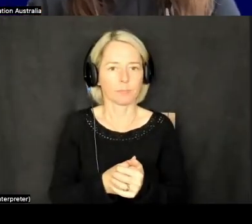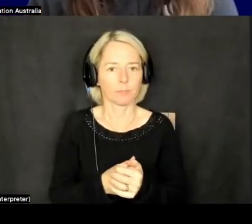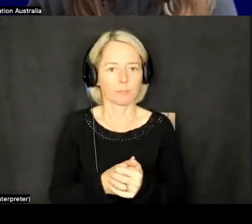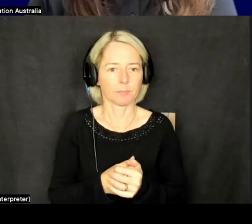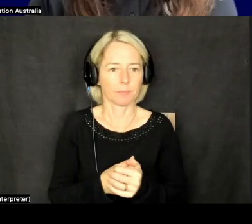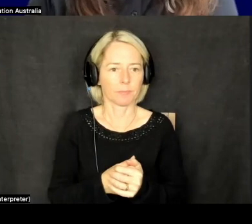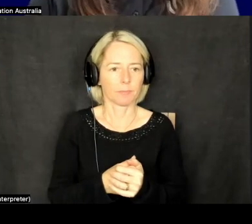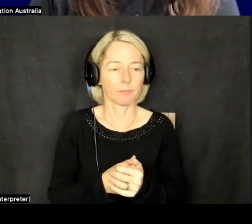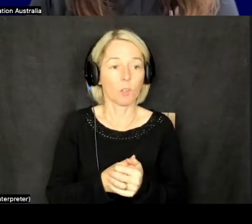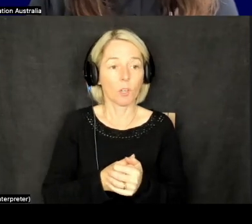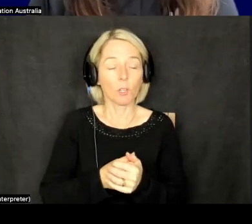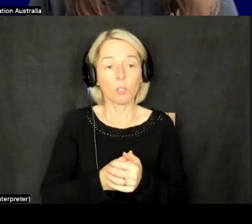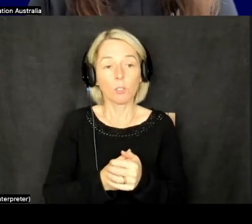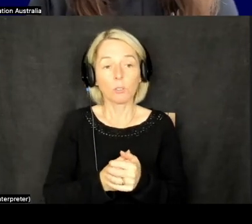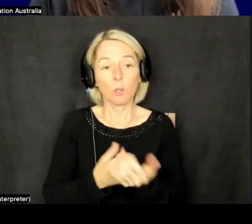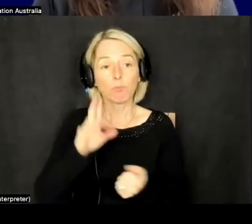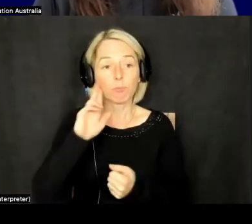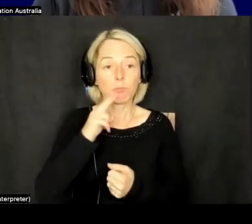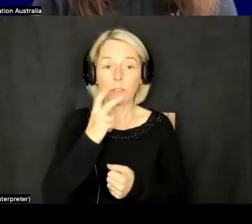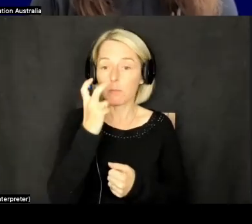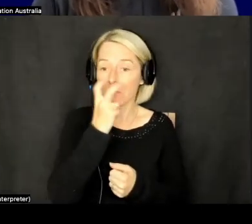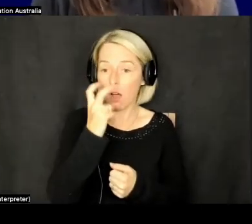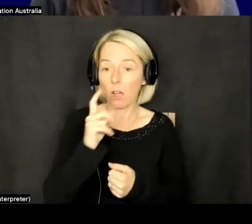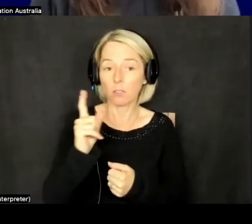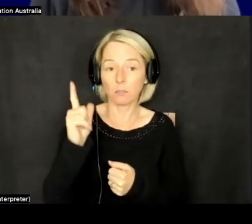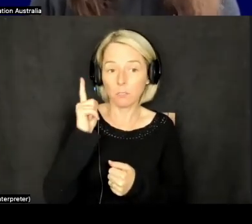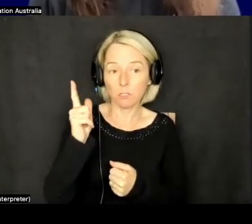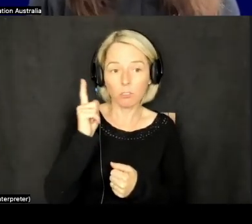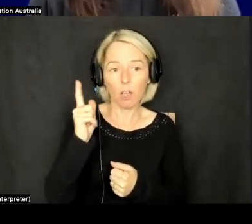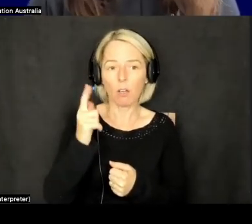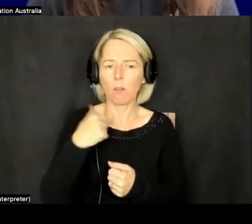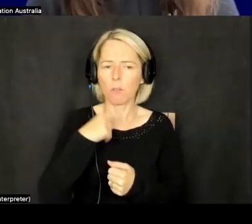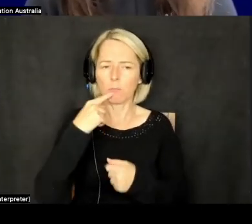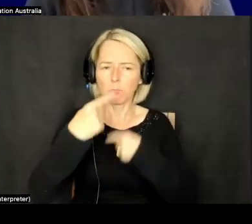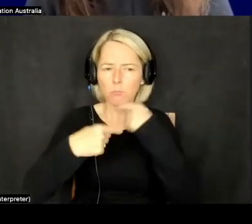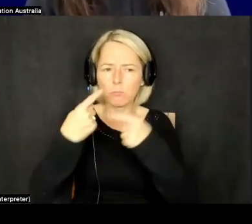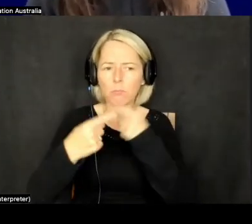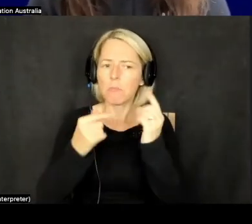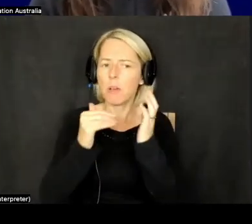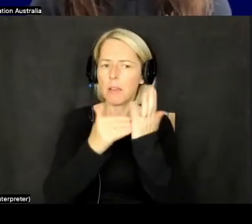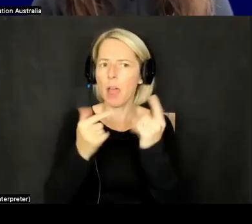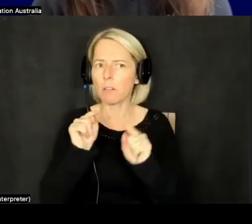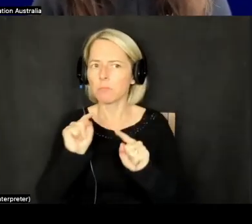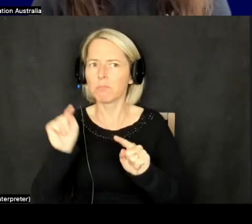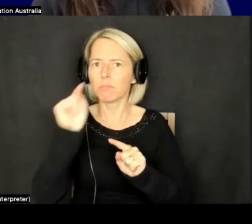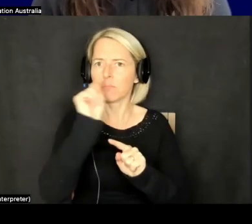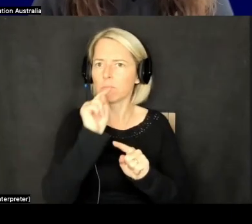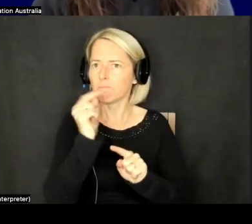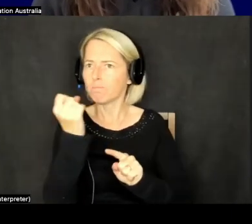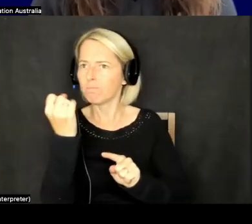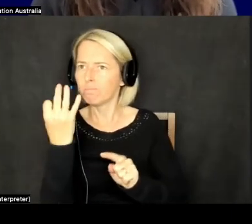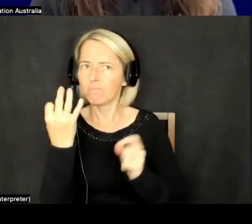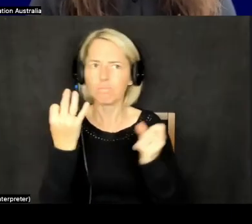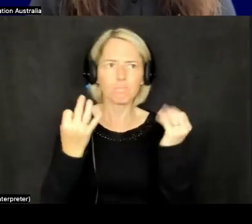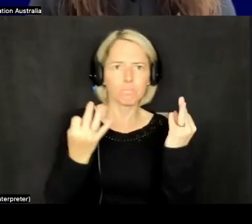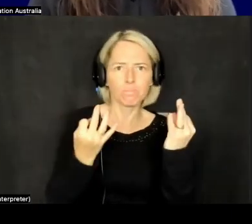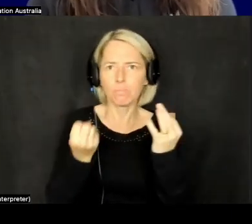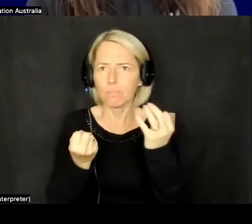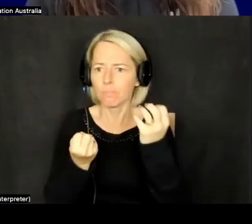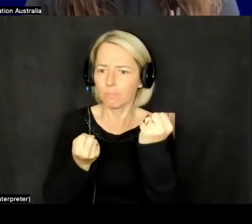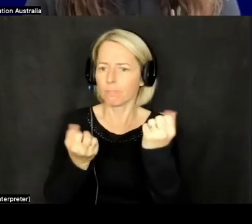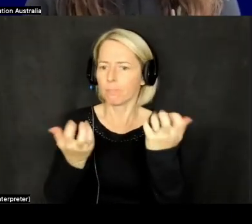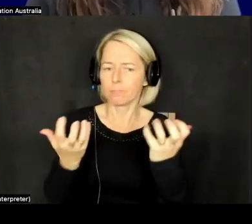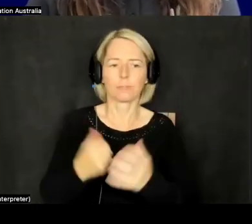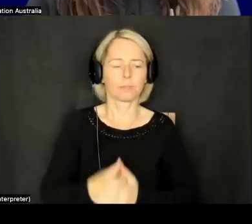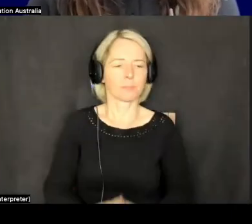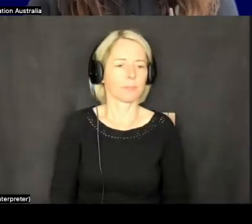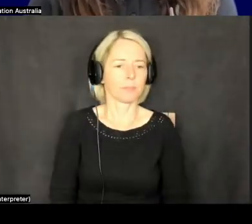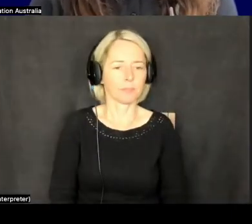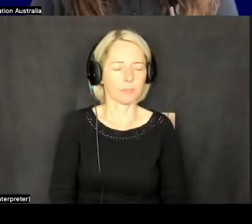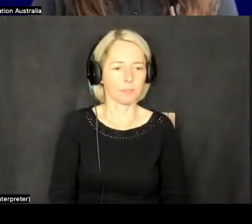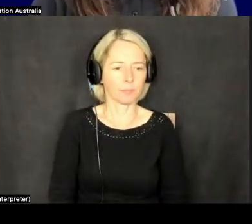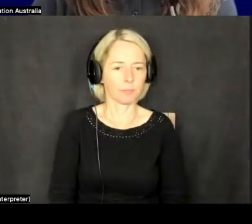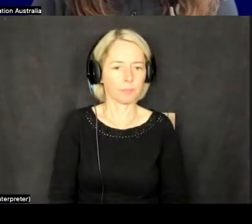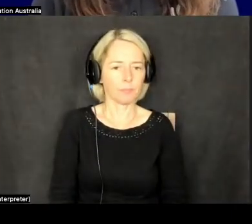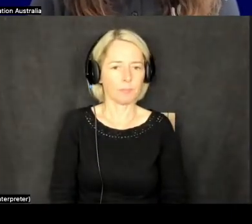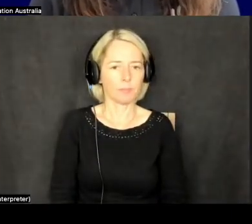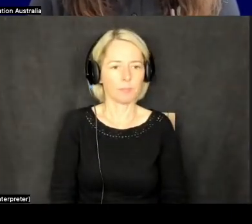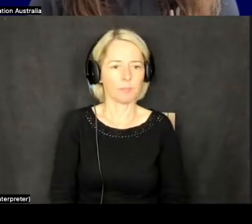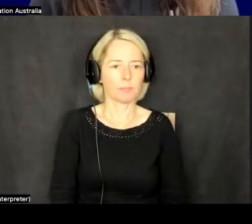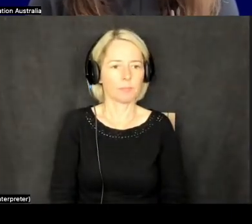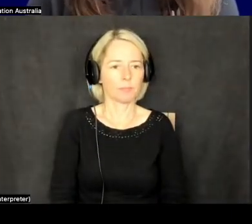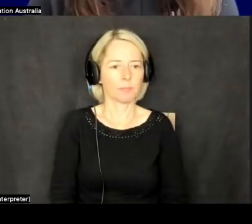teacher even though they might not actually exist in certain areas or states or services. They're a